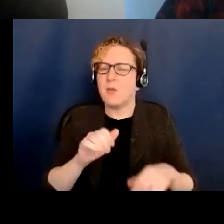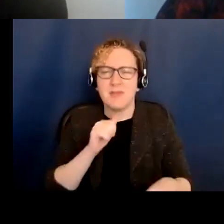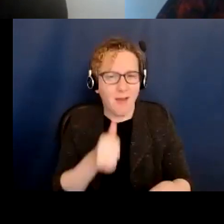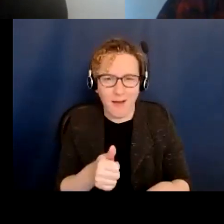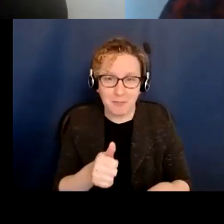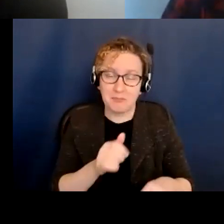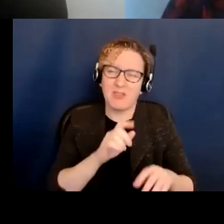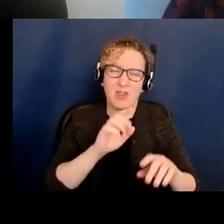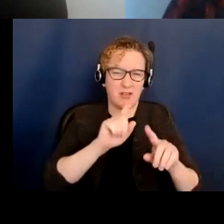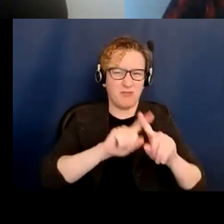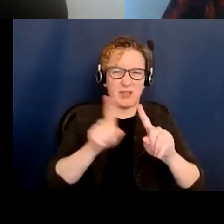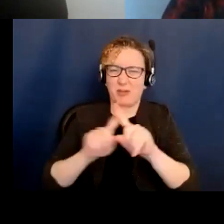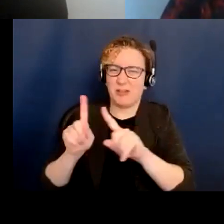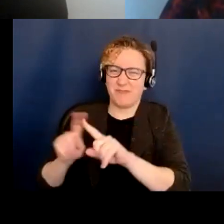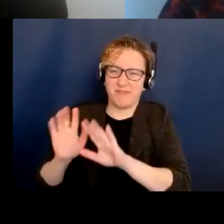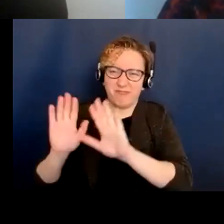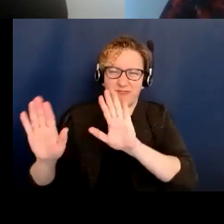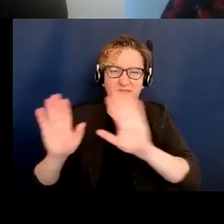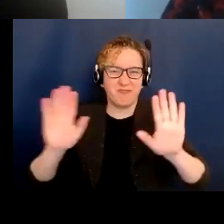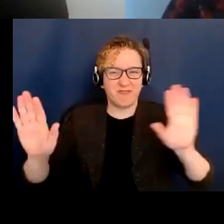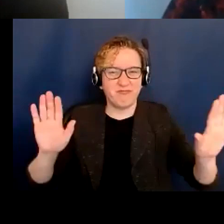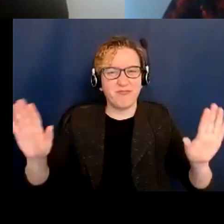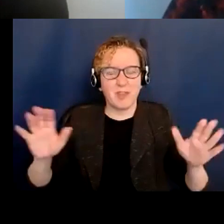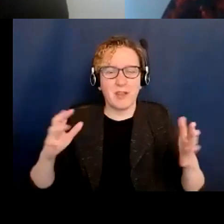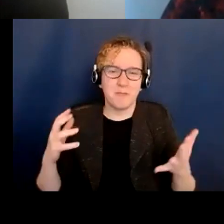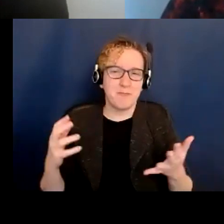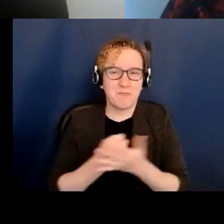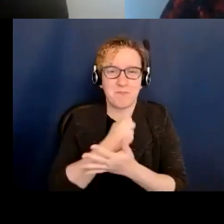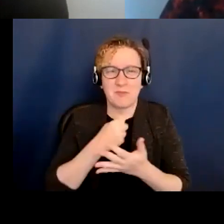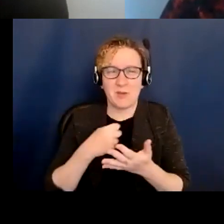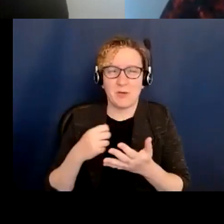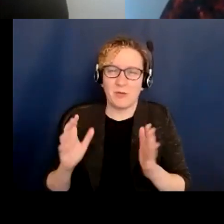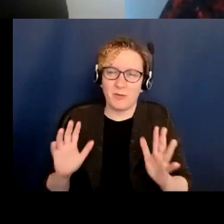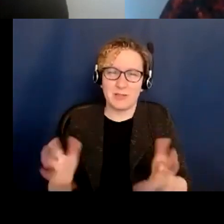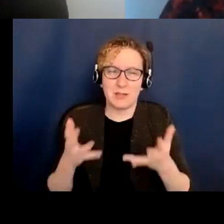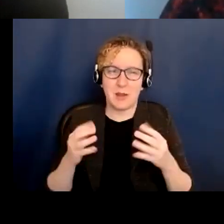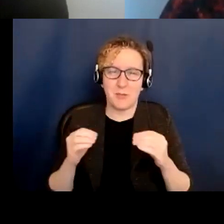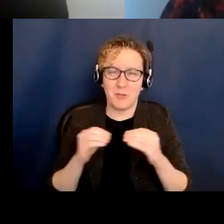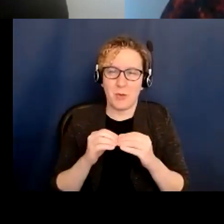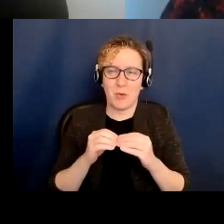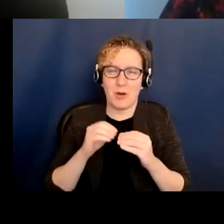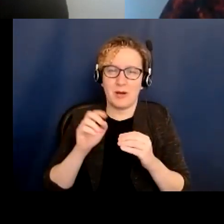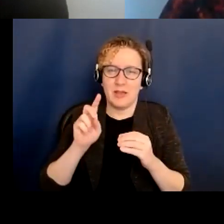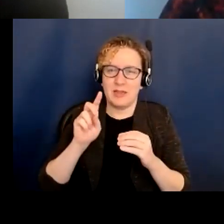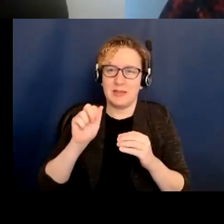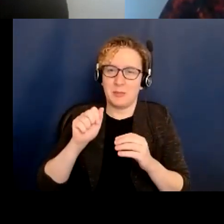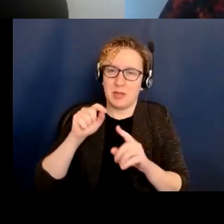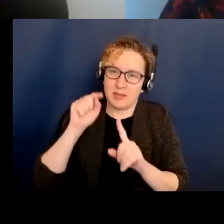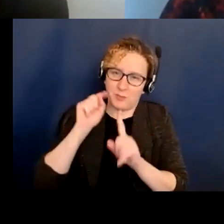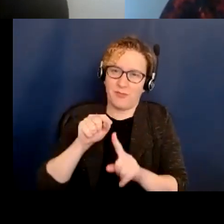This is a chance for us to facilitate more of that specific disability dialogue.